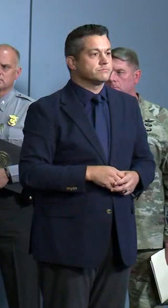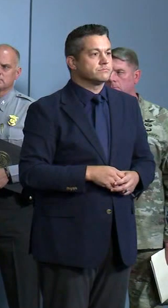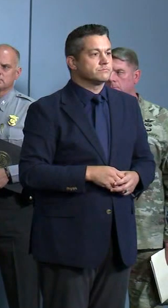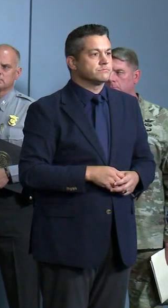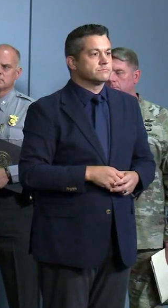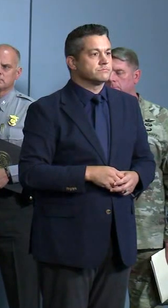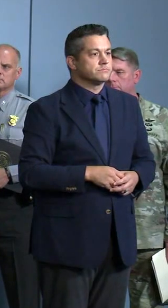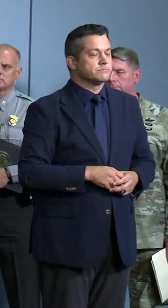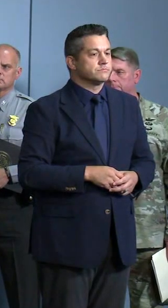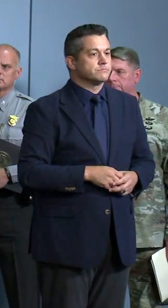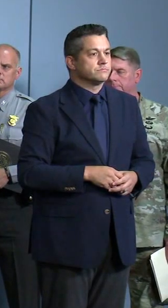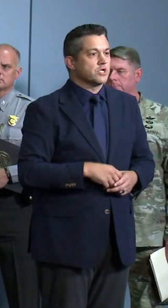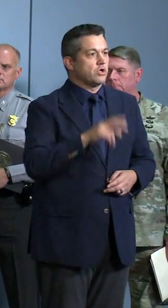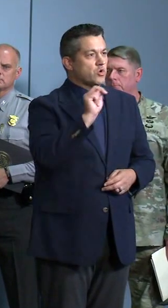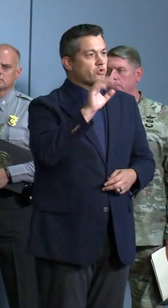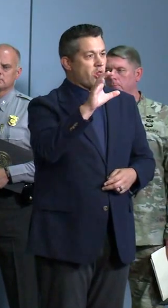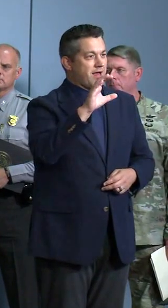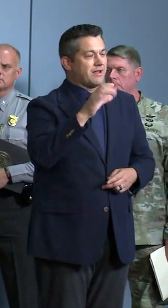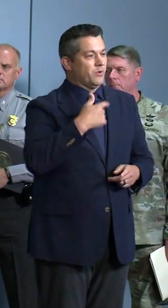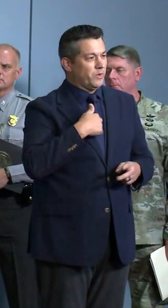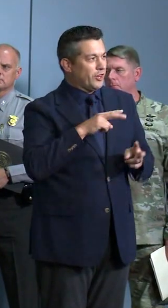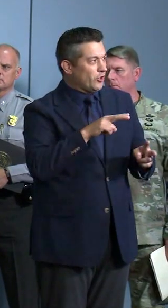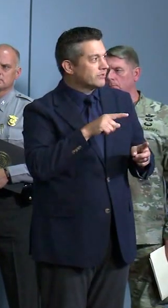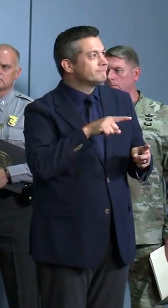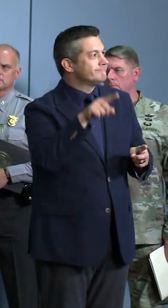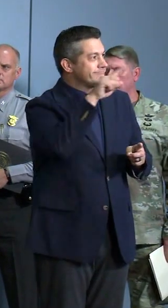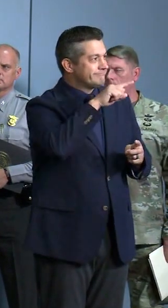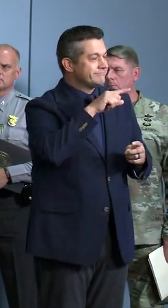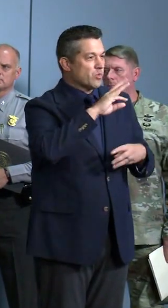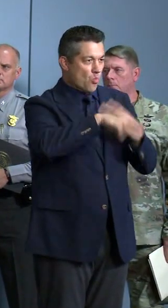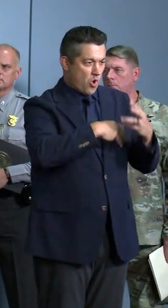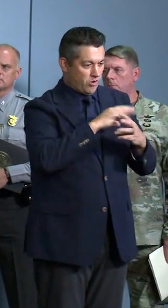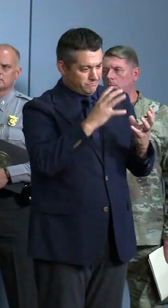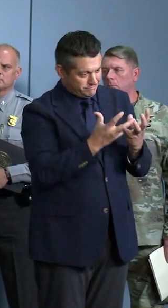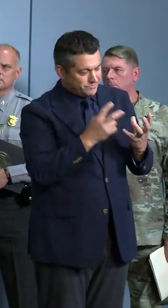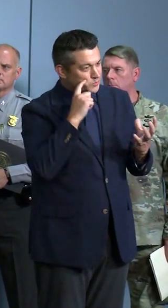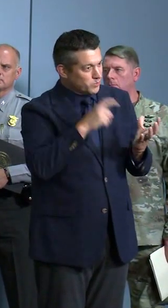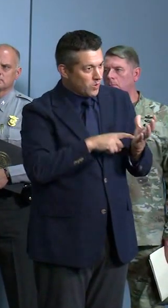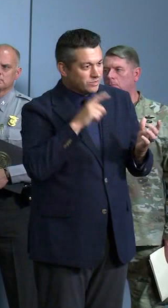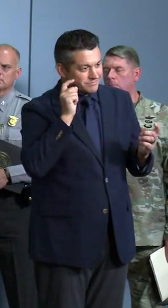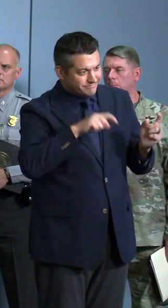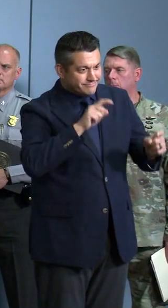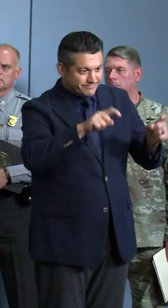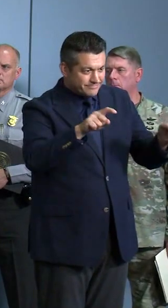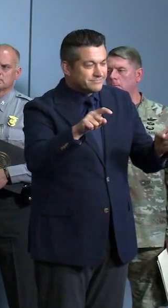across the planet, the effects